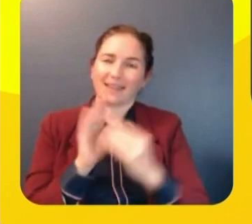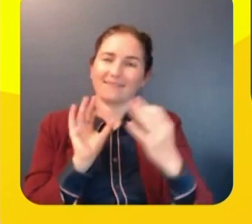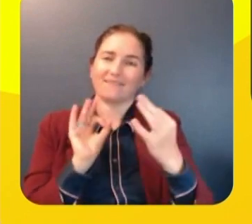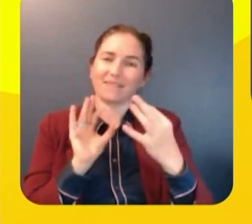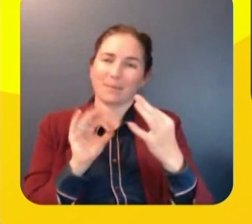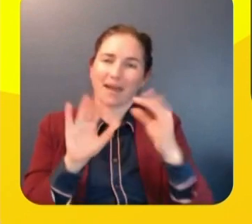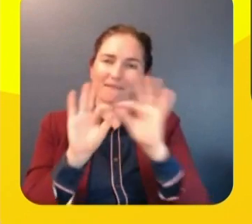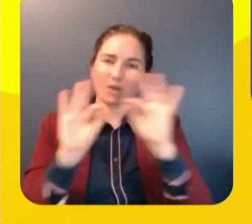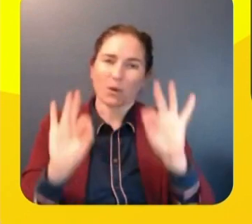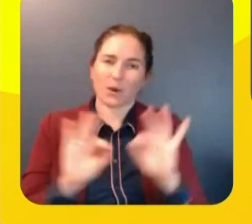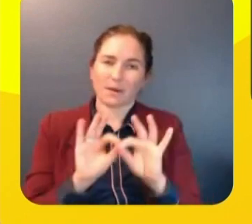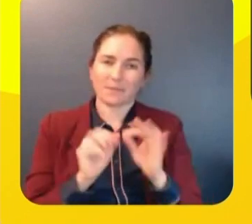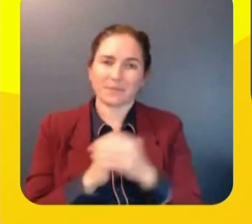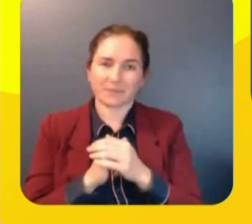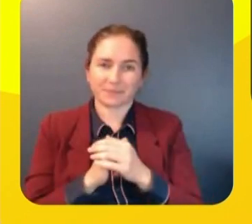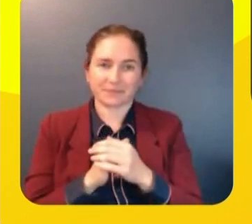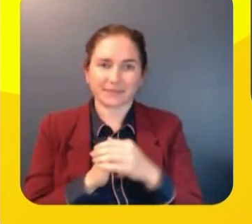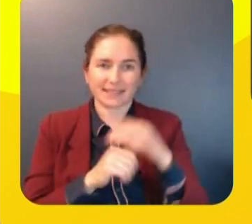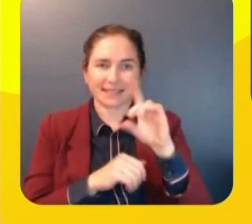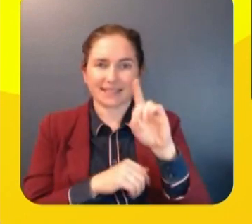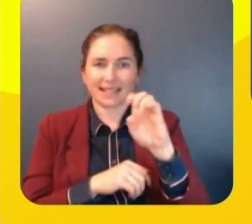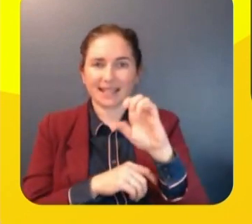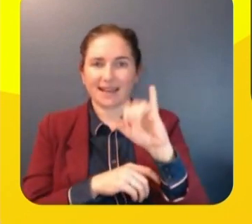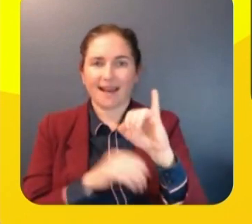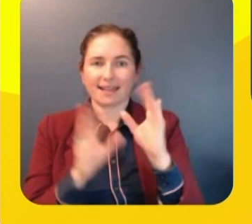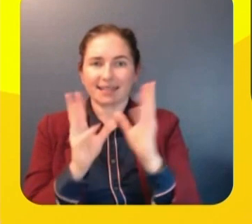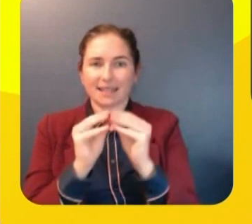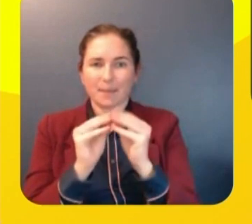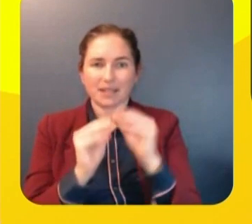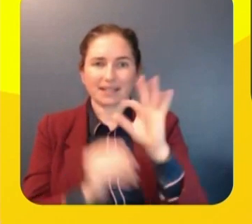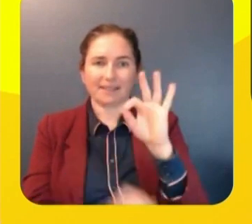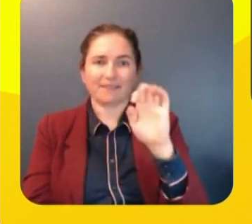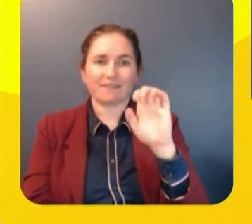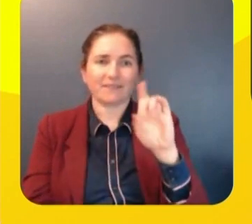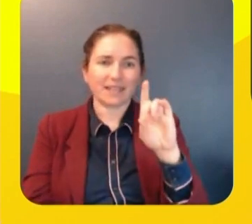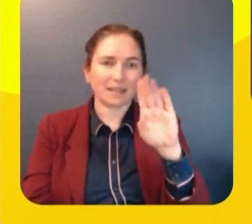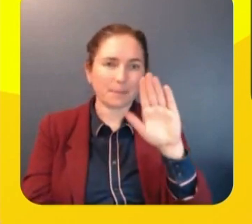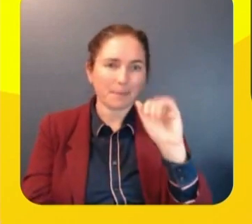that is at deisummitfeedback.com/survey.